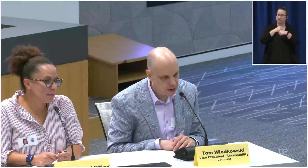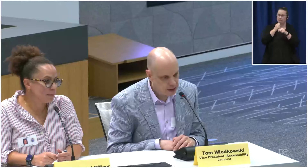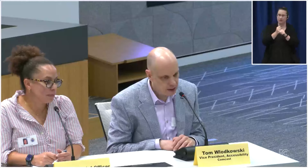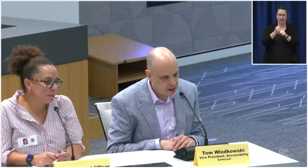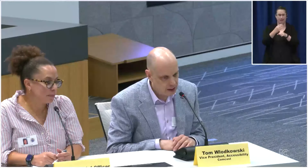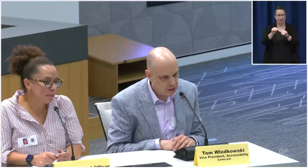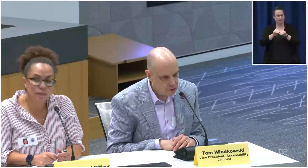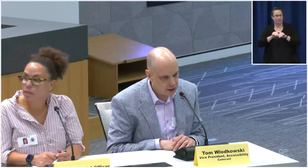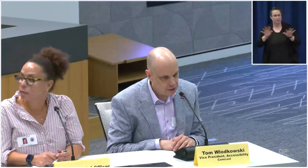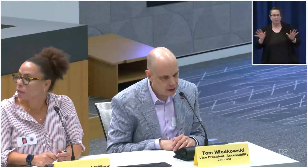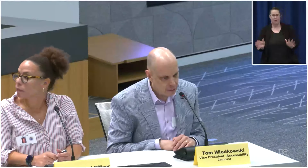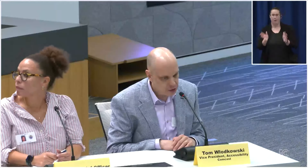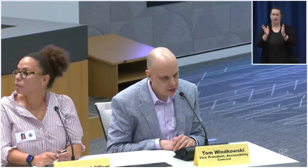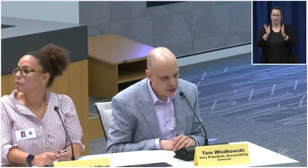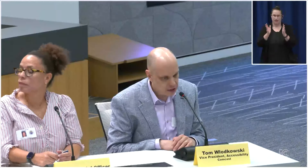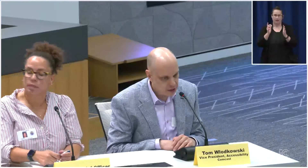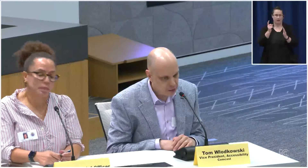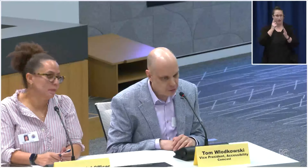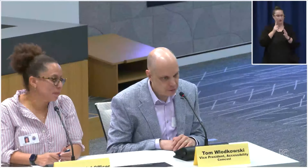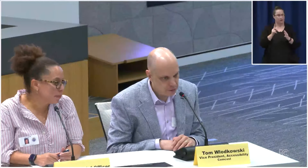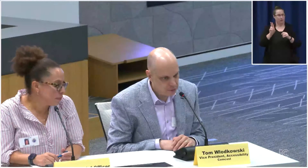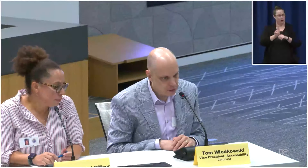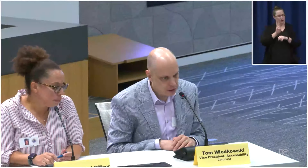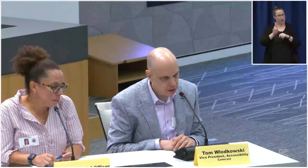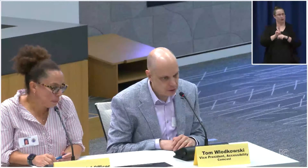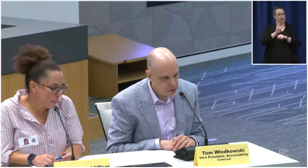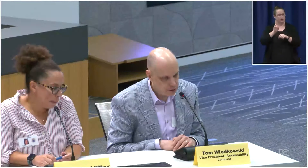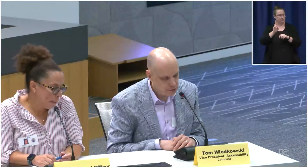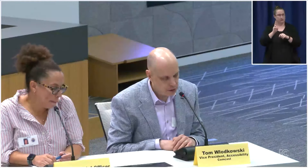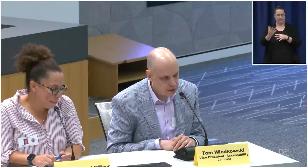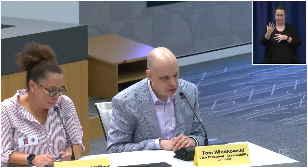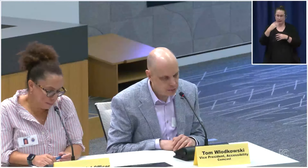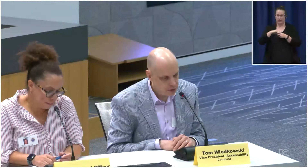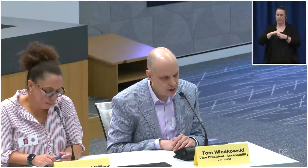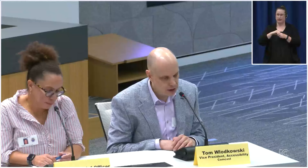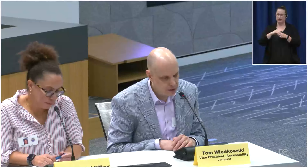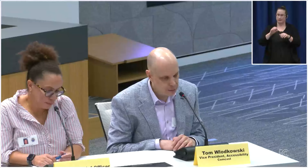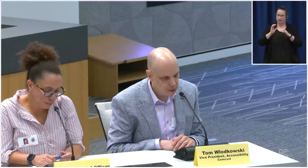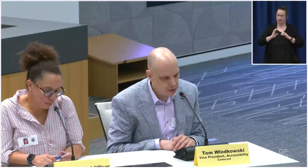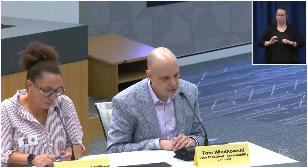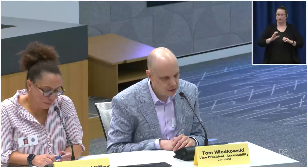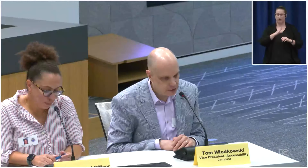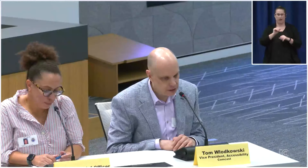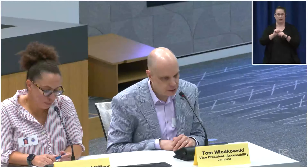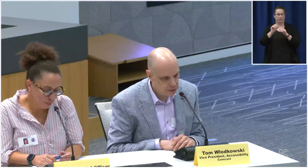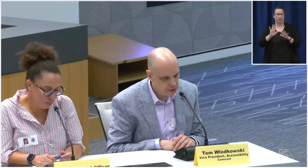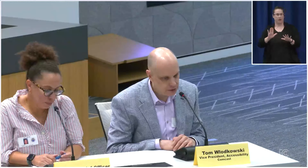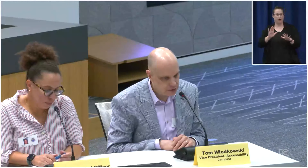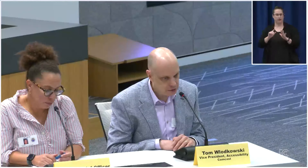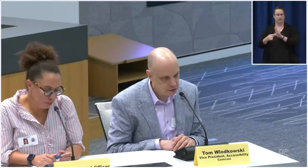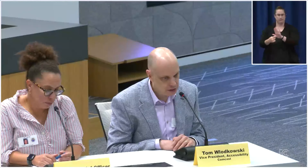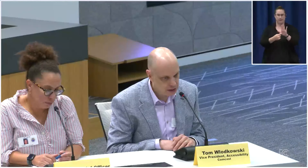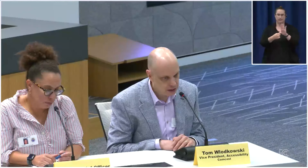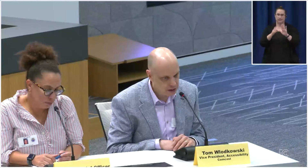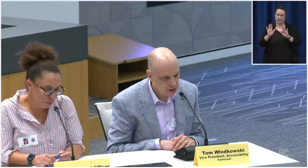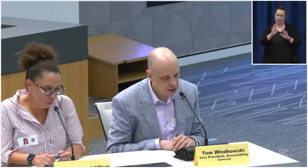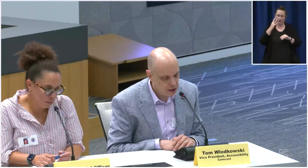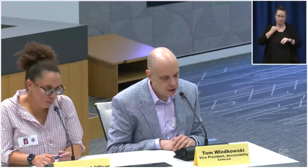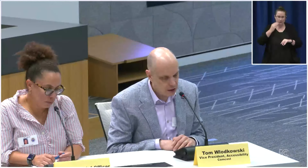ACCESSIBILITY AT COMCAST, MY JOB IS TO GUIDE AND SET THE